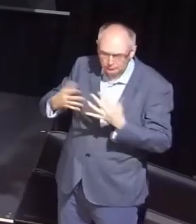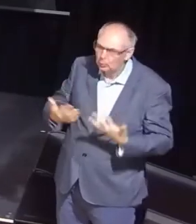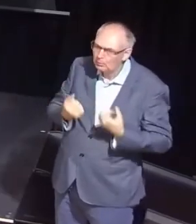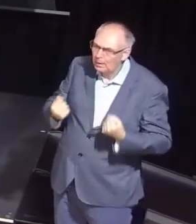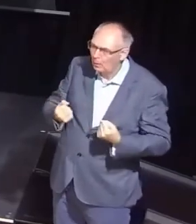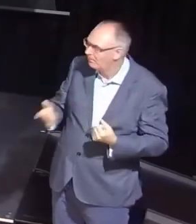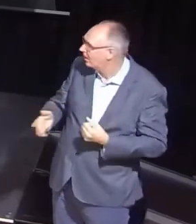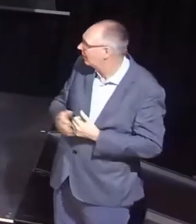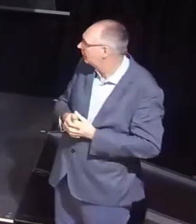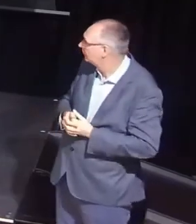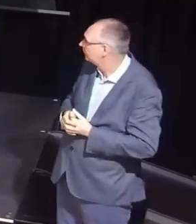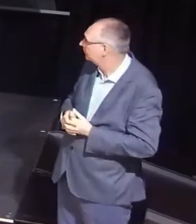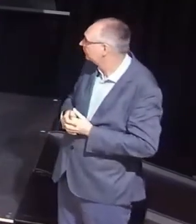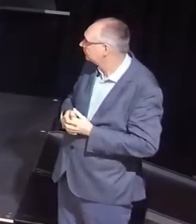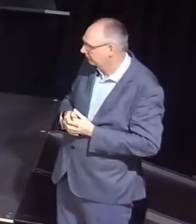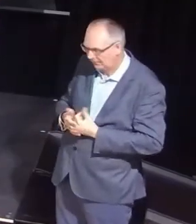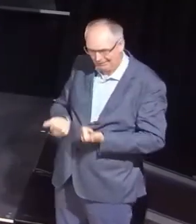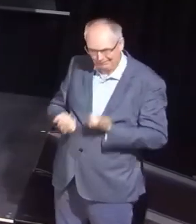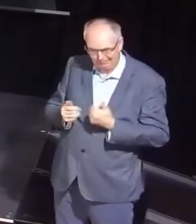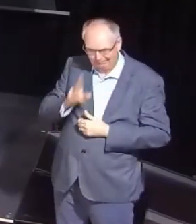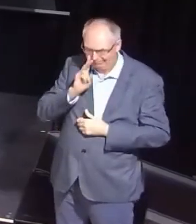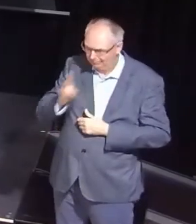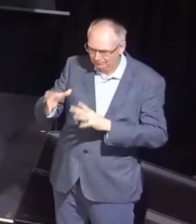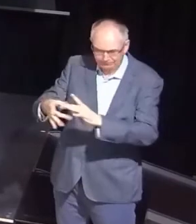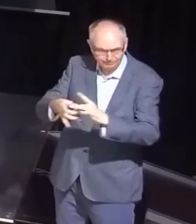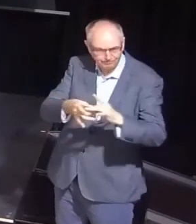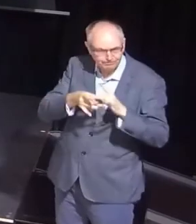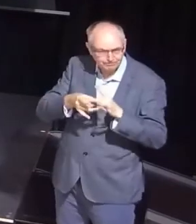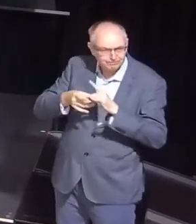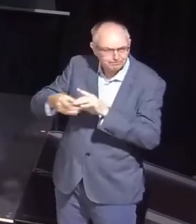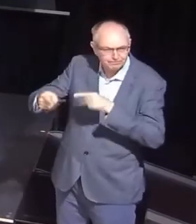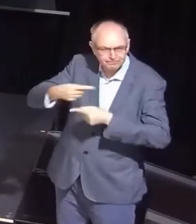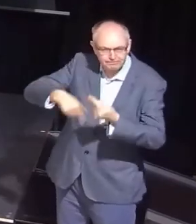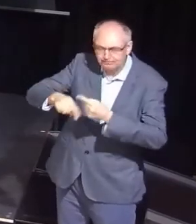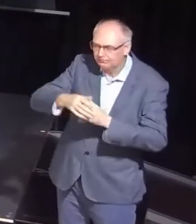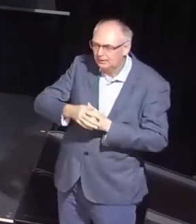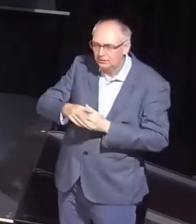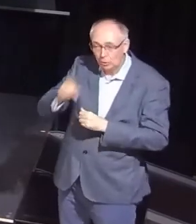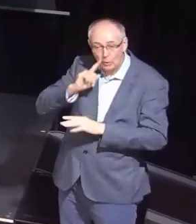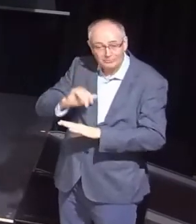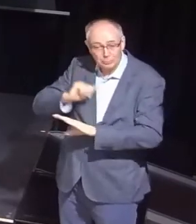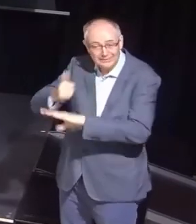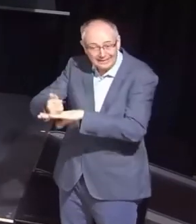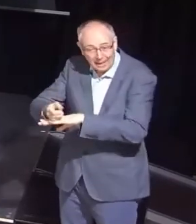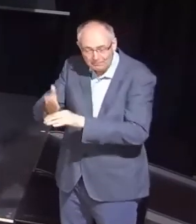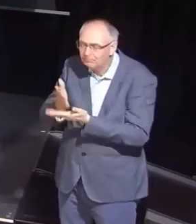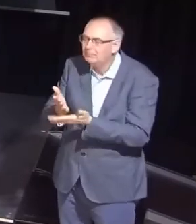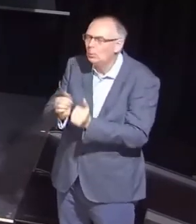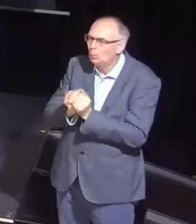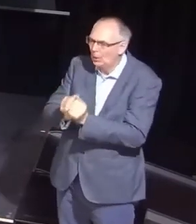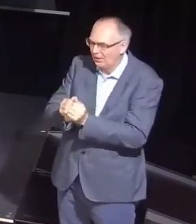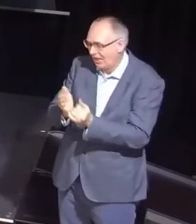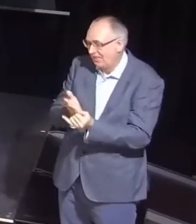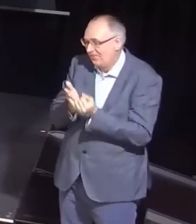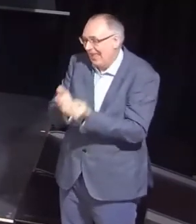It was great to see those interactions. So if you do one of these, I highly recommend you save a little bit of time for some libations